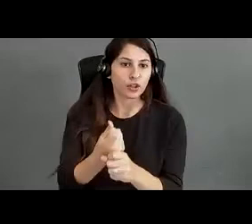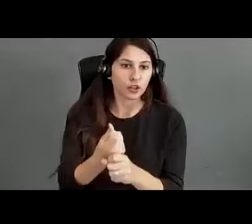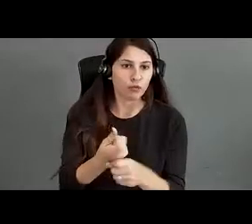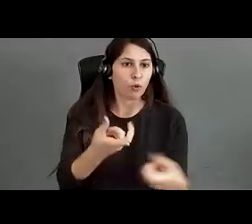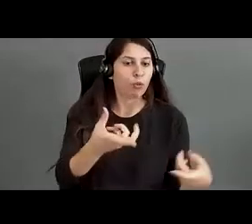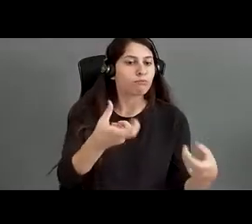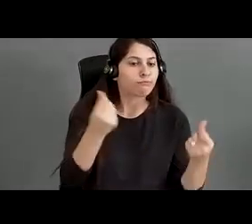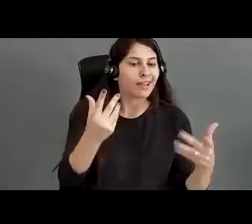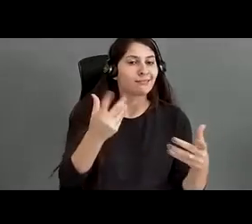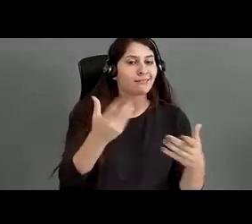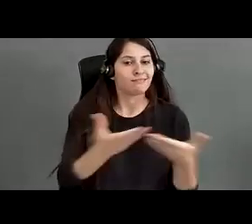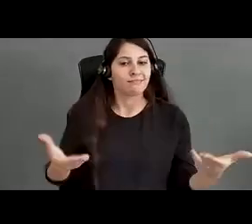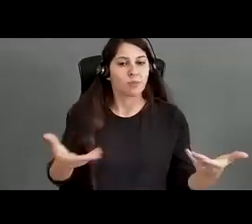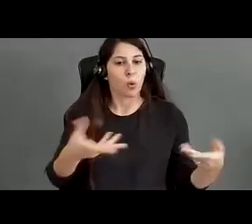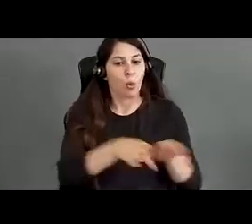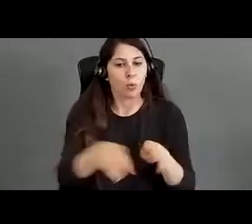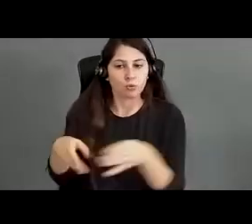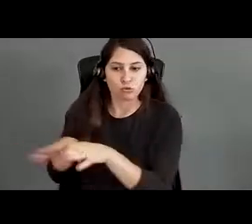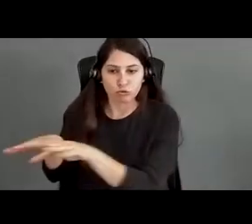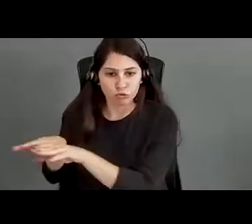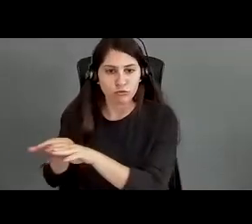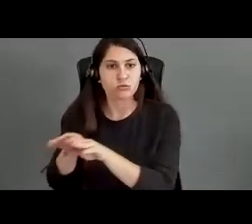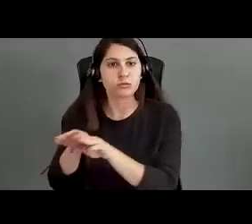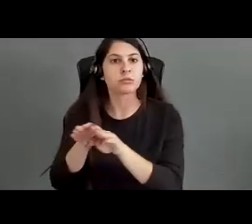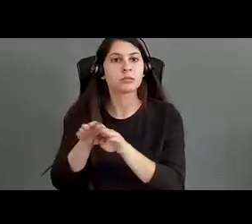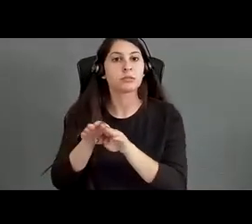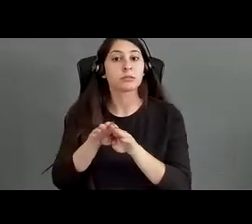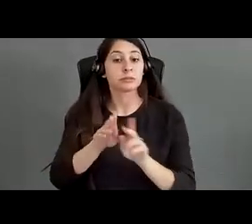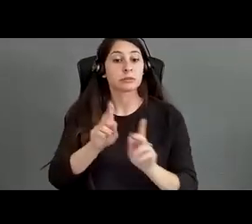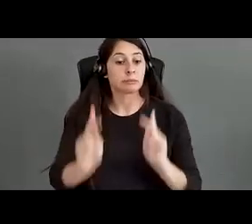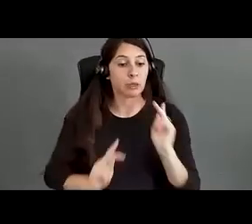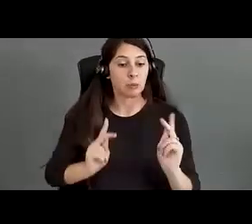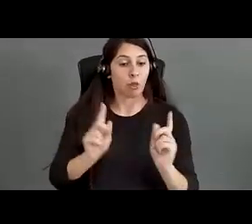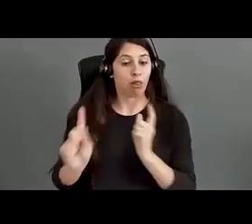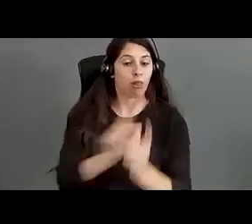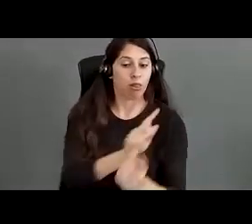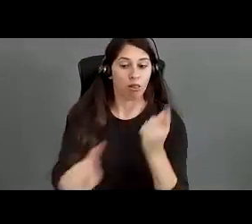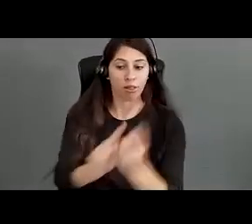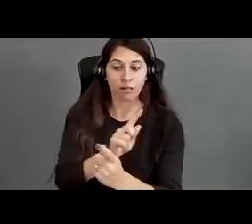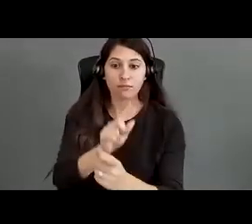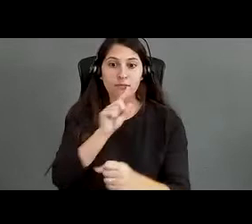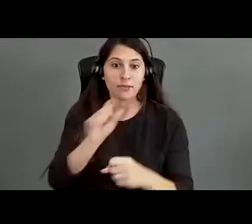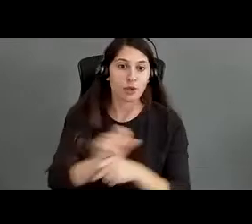person to person, face-to-face contacts weren't happening. So you have a mental health system